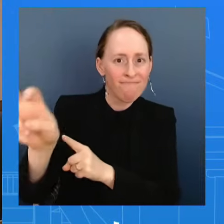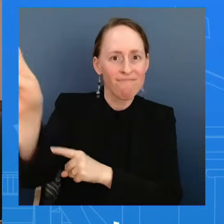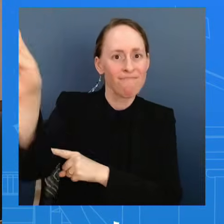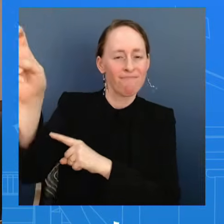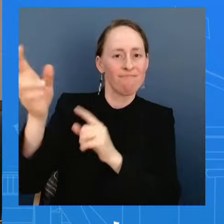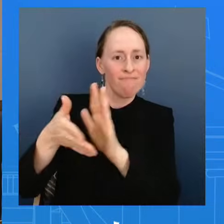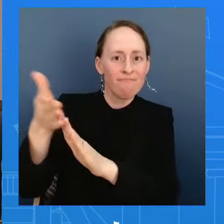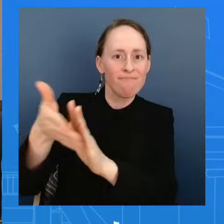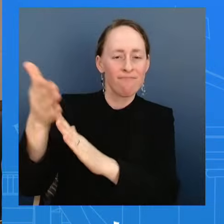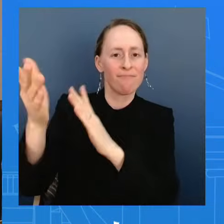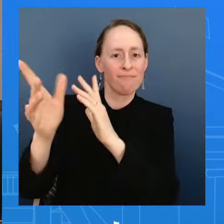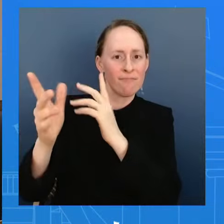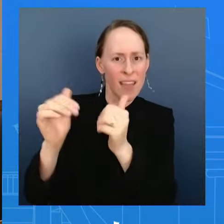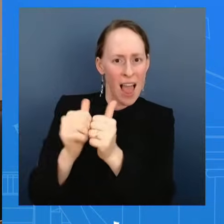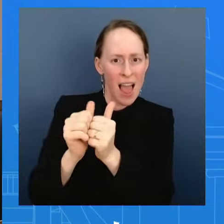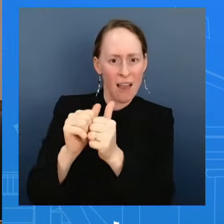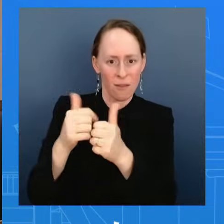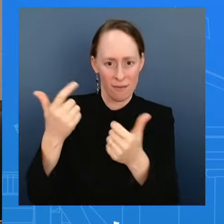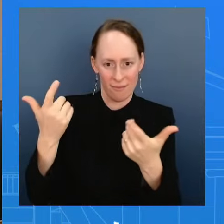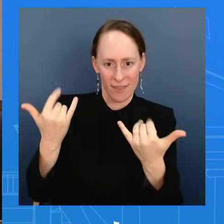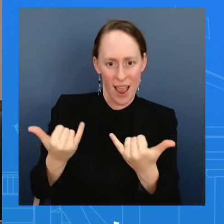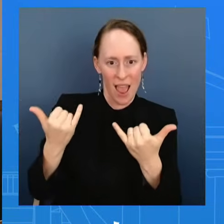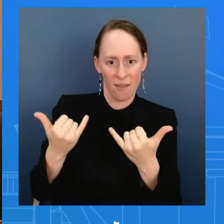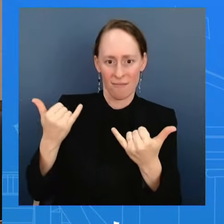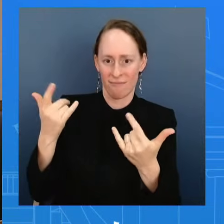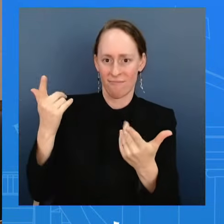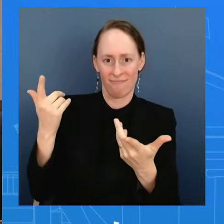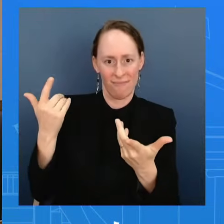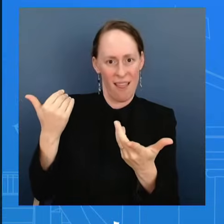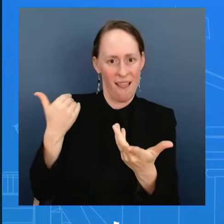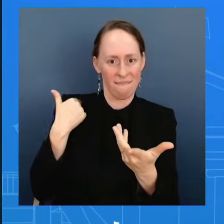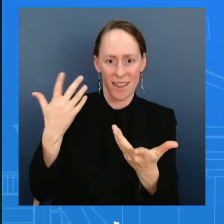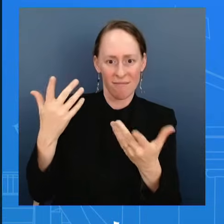The Press: Also -- thank you - on the economy. Does the president have a view or does the White House